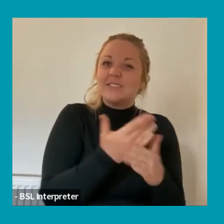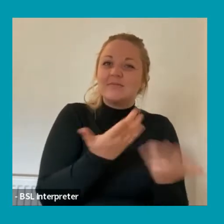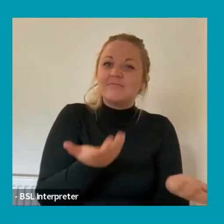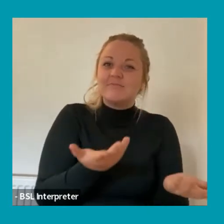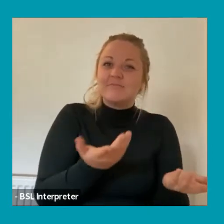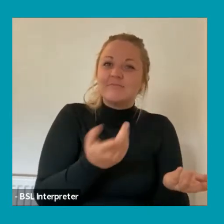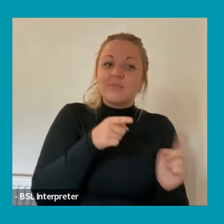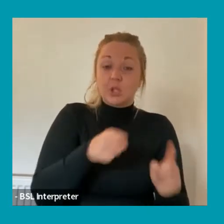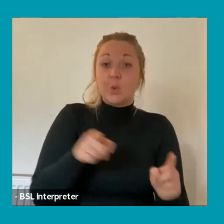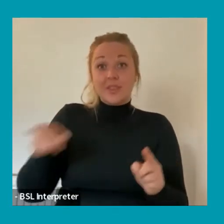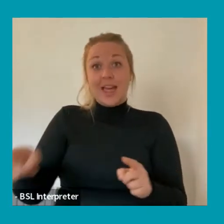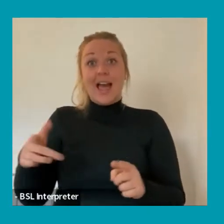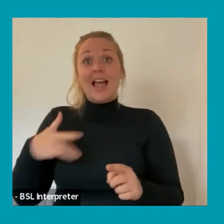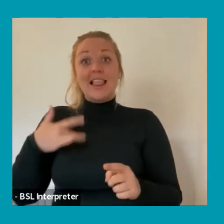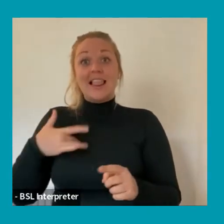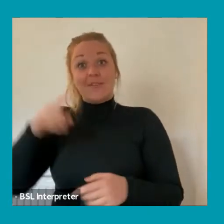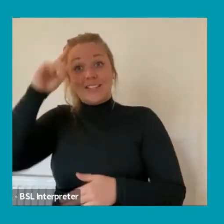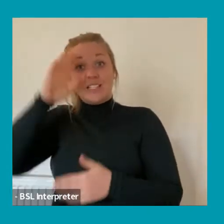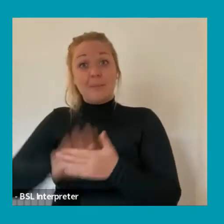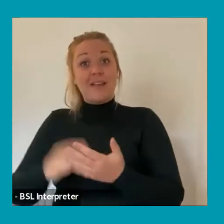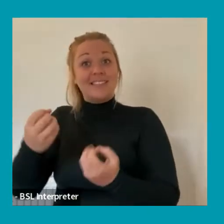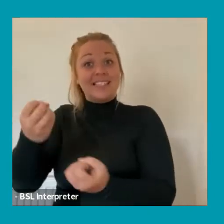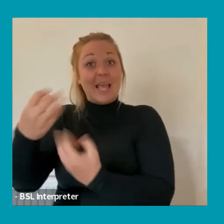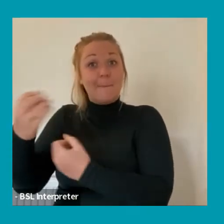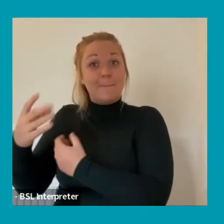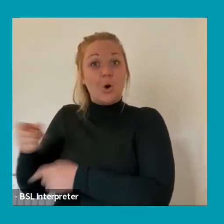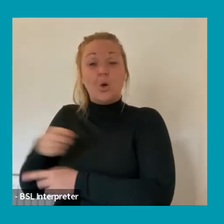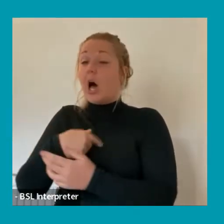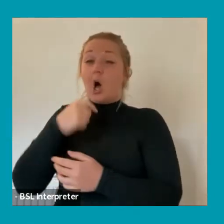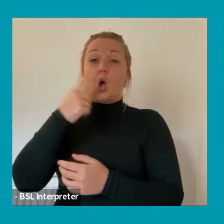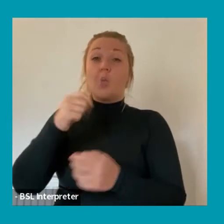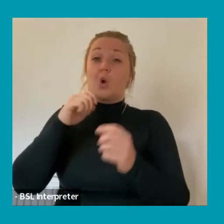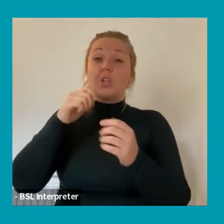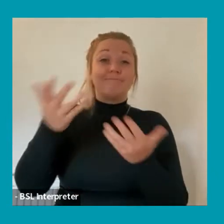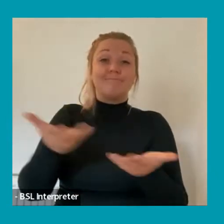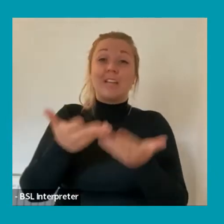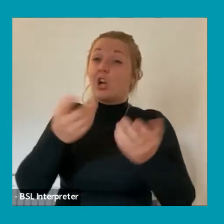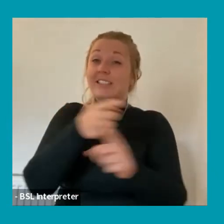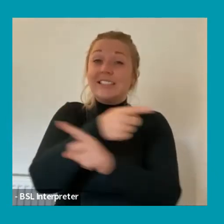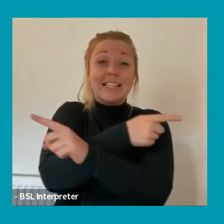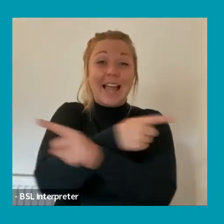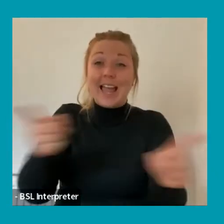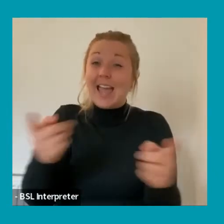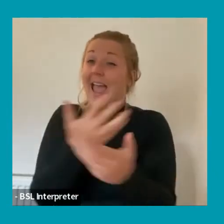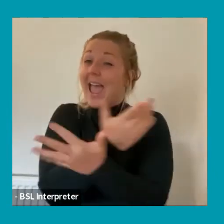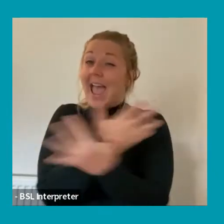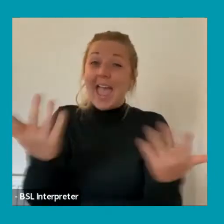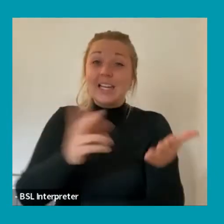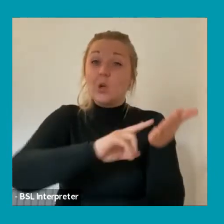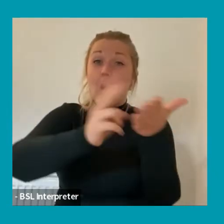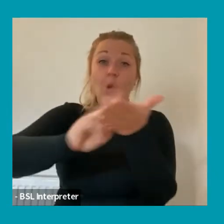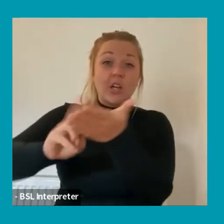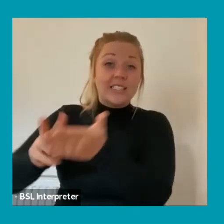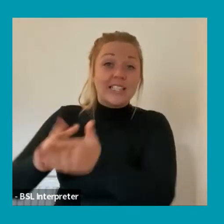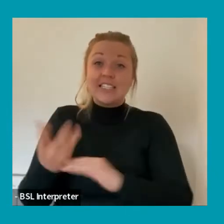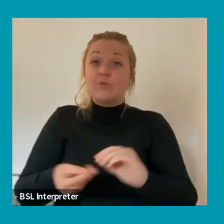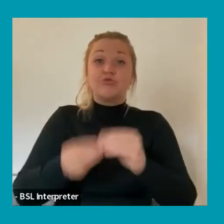I would say to any organisation, who de signing a new service or a new policy or reviewing existing policies,